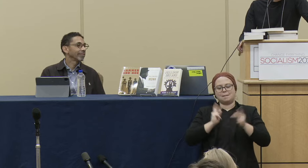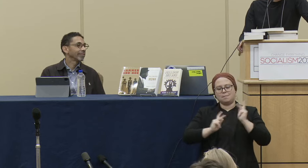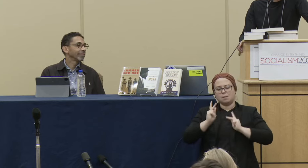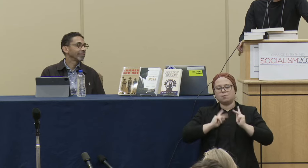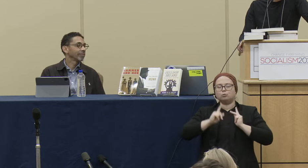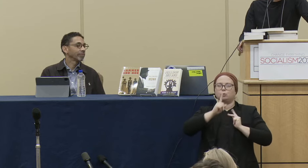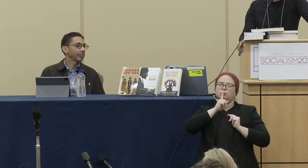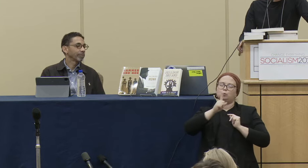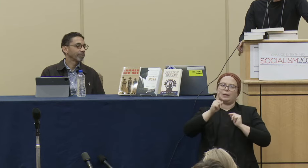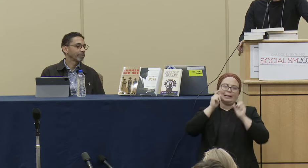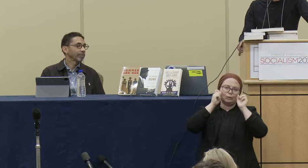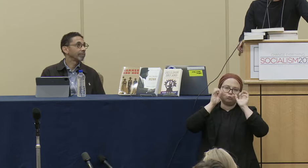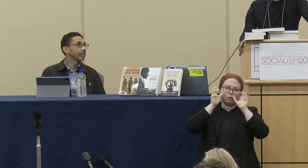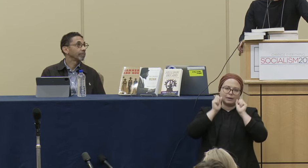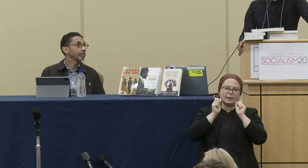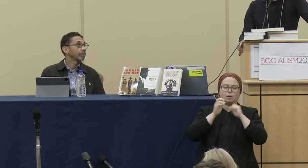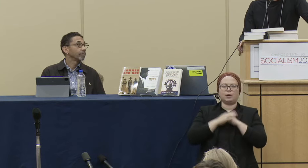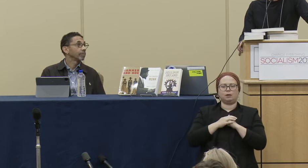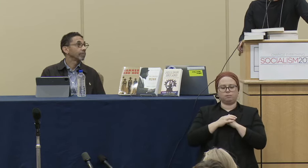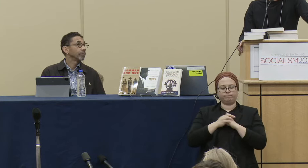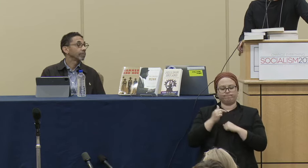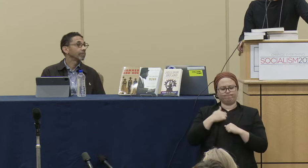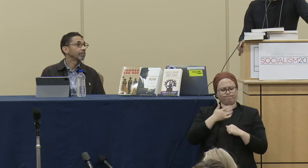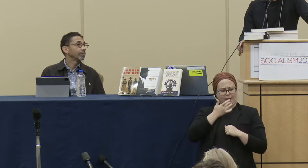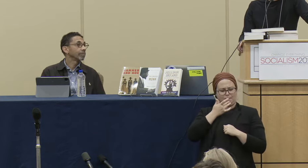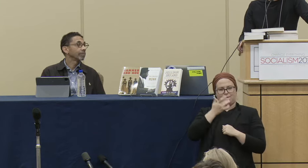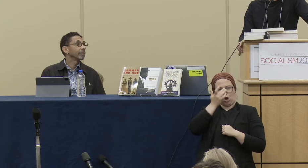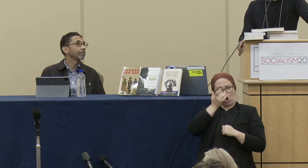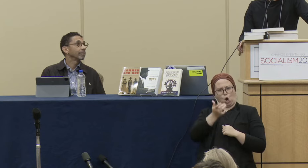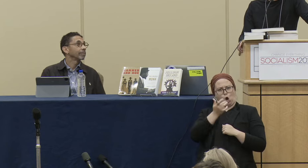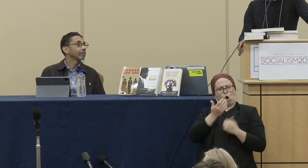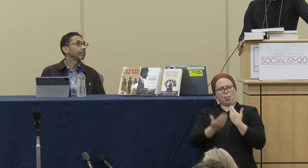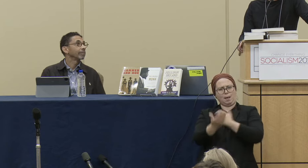And I work with a lot of people . And it's really